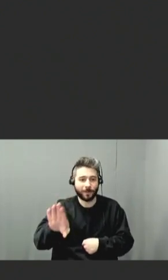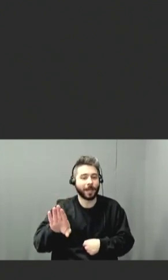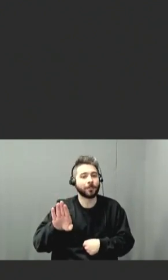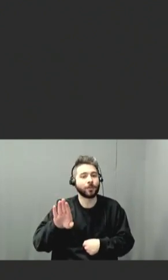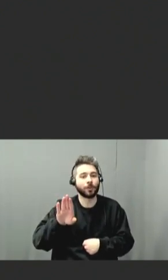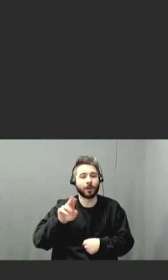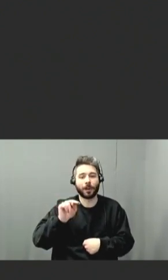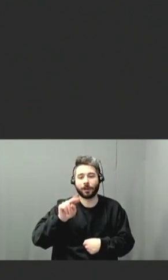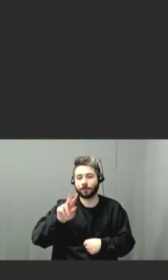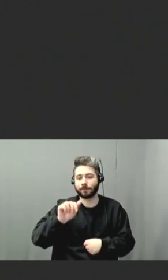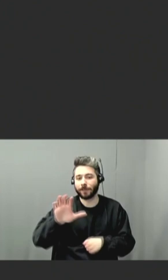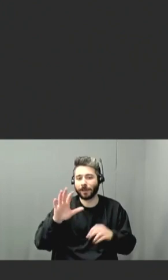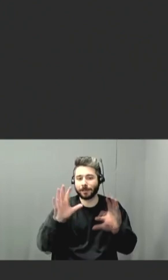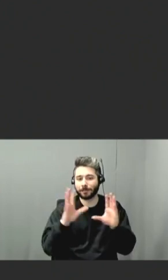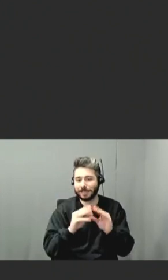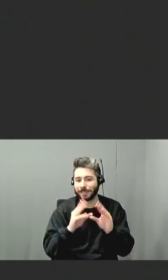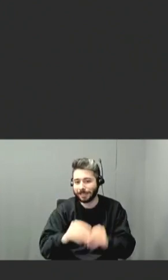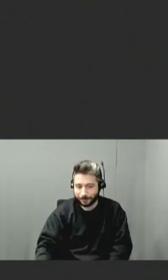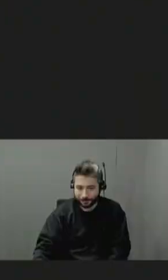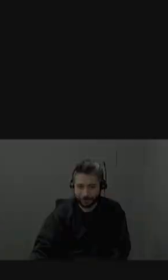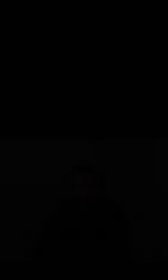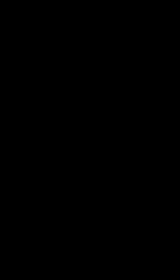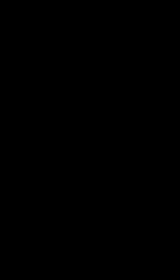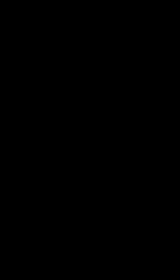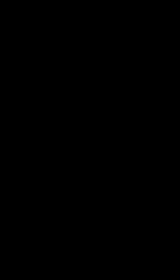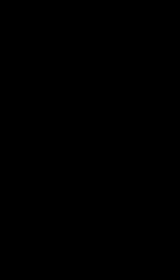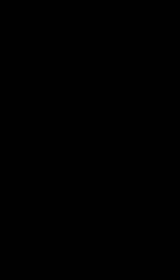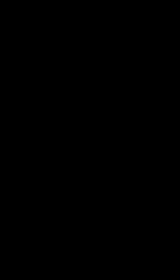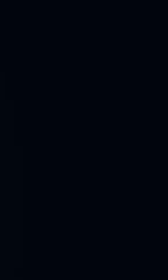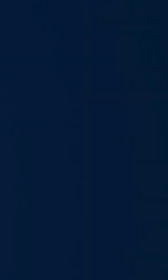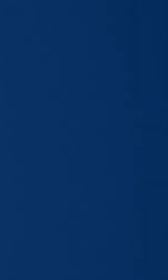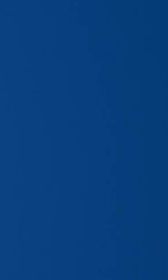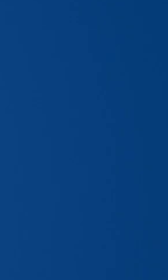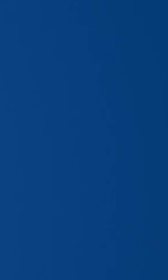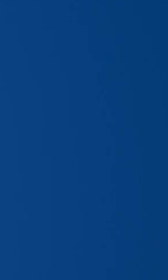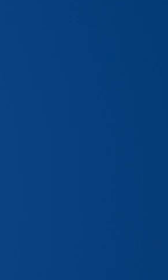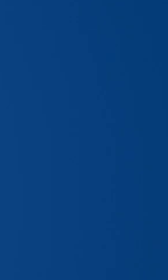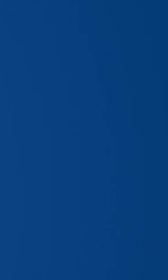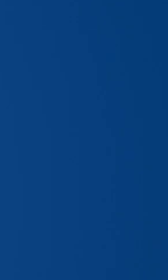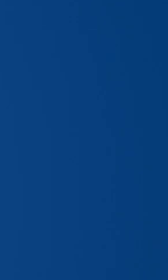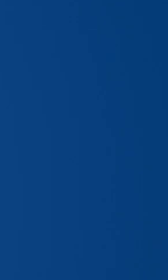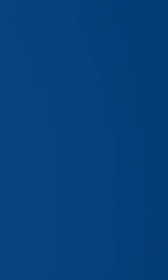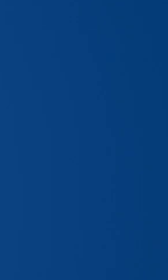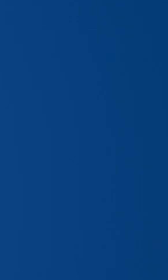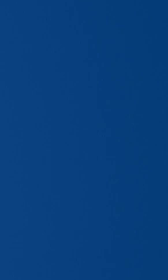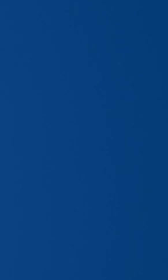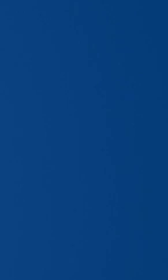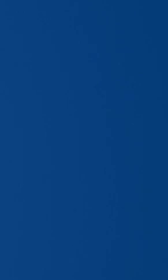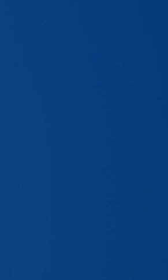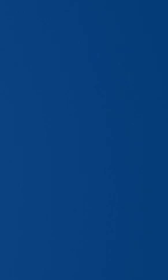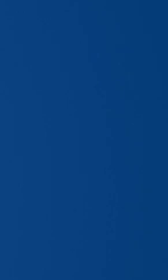Male Speaker: